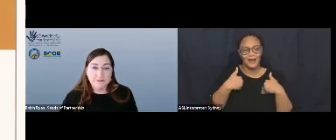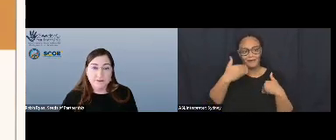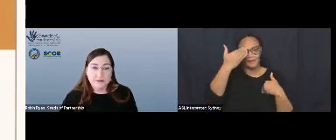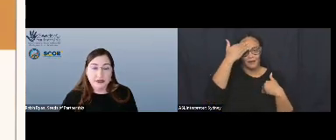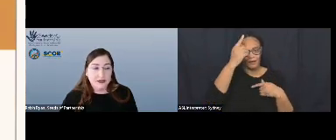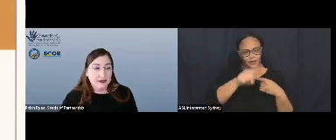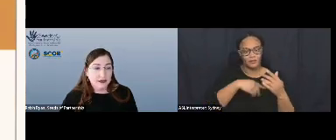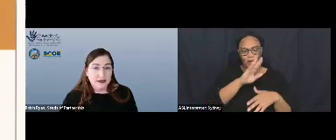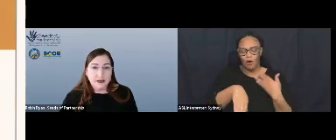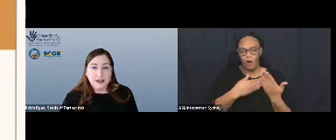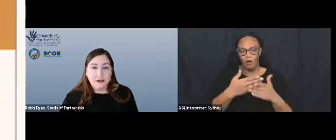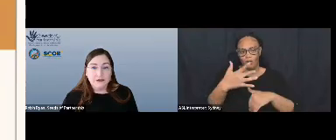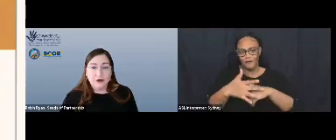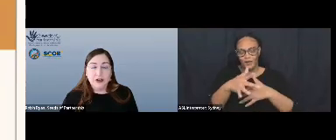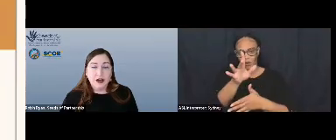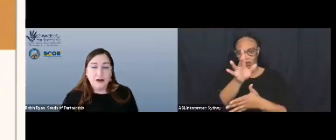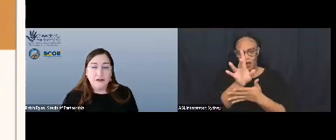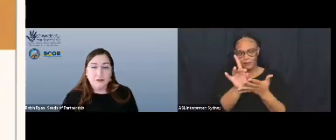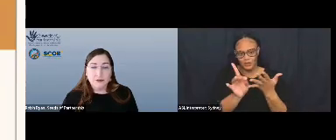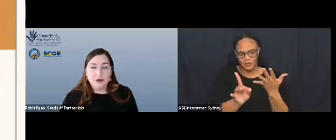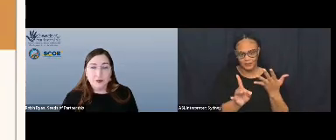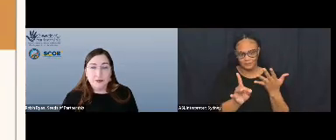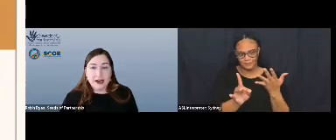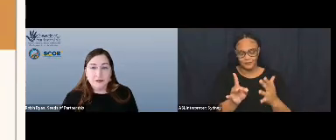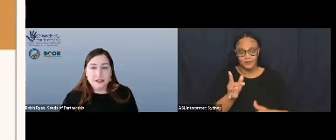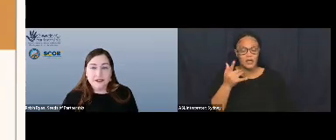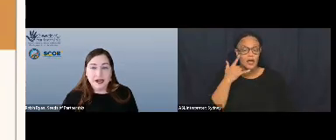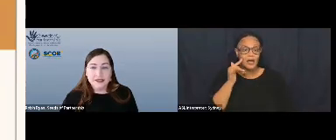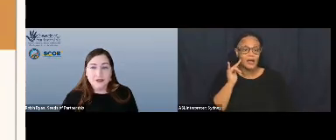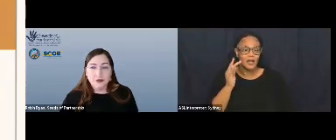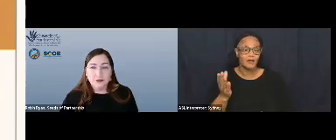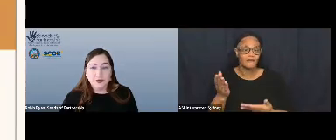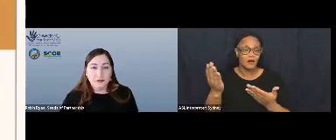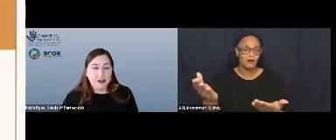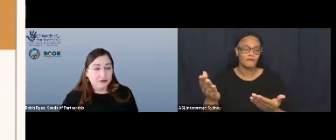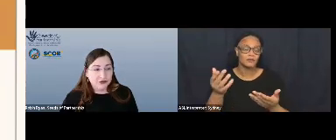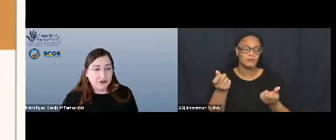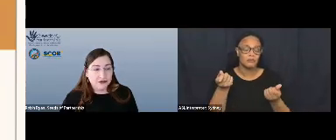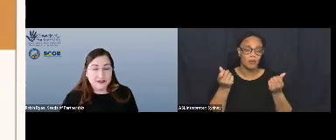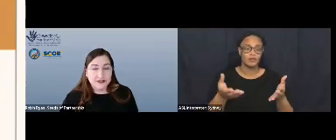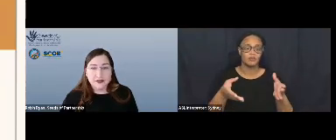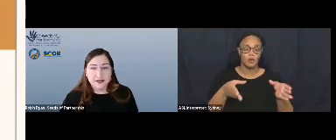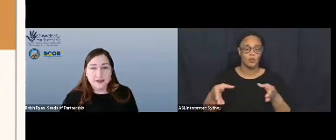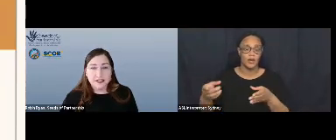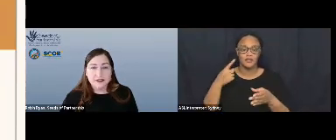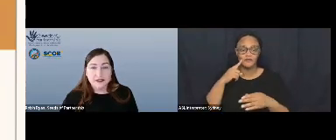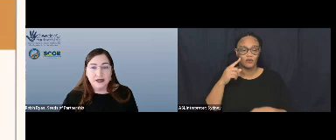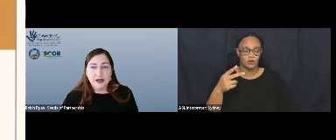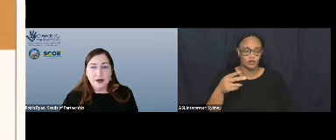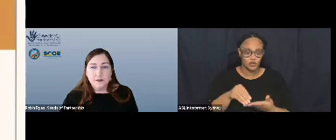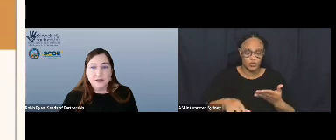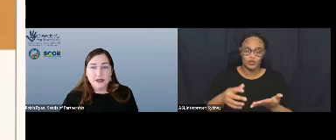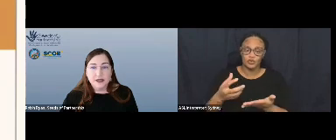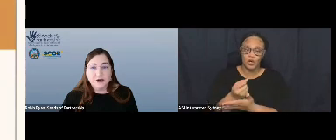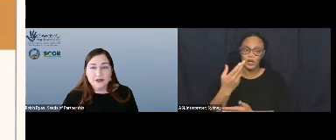them. California offers multiple pathways to high school diploma for students with disabilities. But